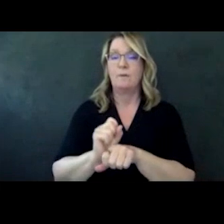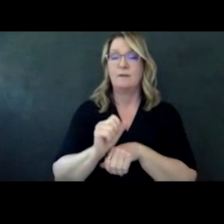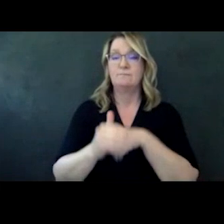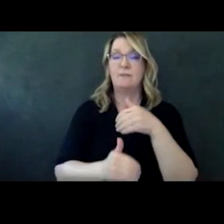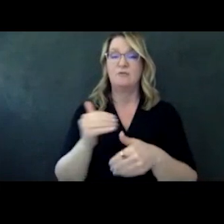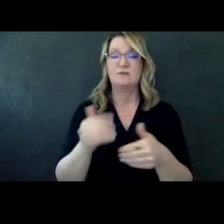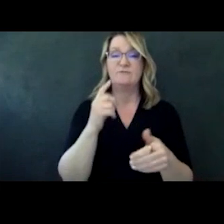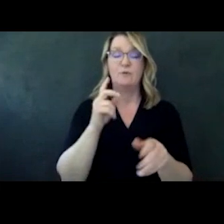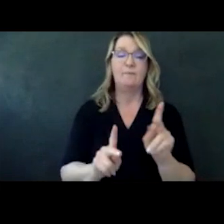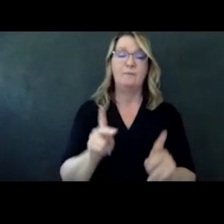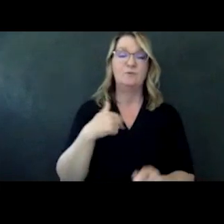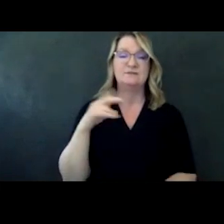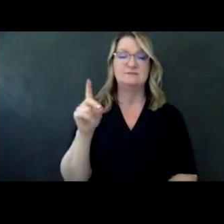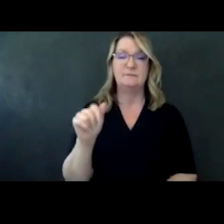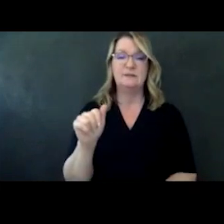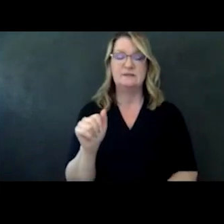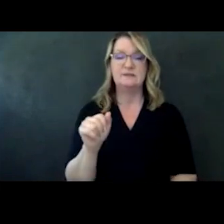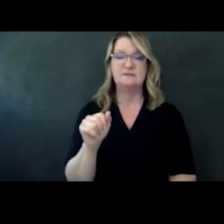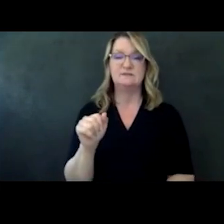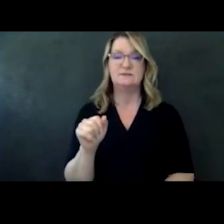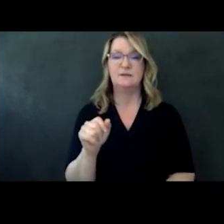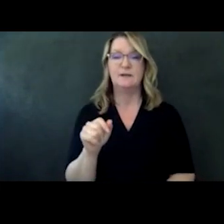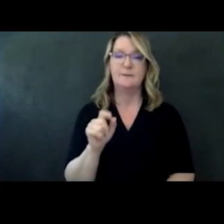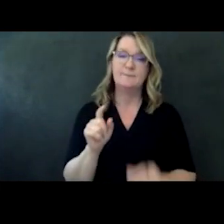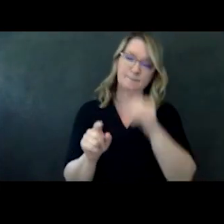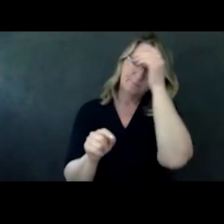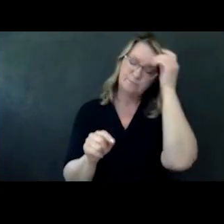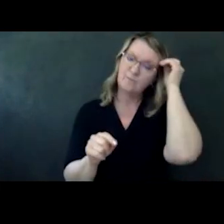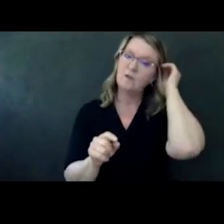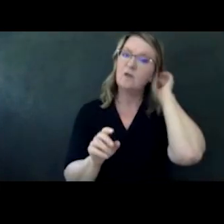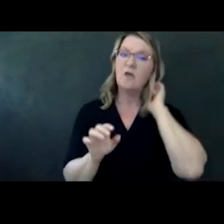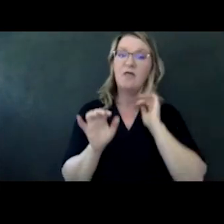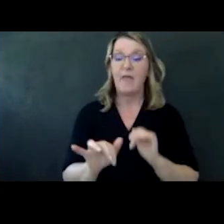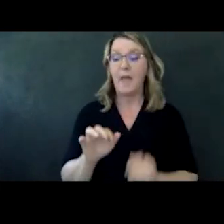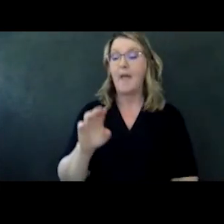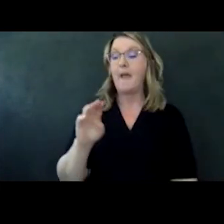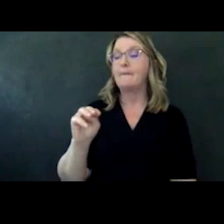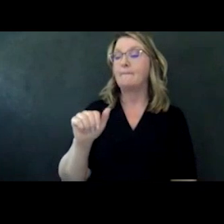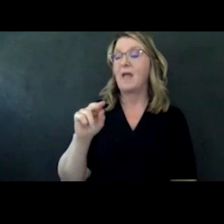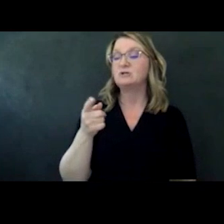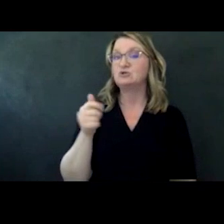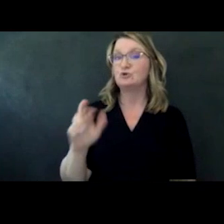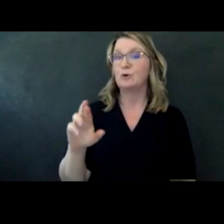VRTAC -UM's Manager Minute podcast has an entire episode over viewing this project with more